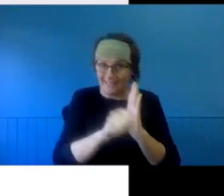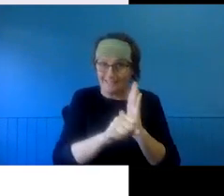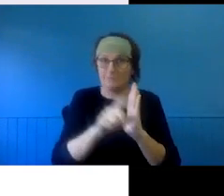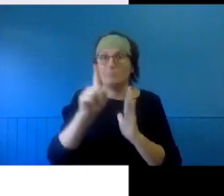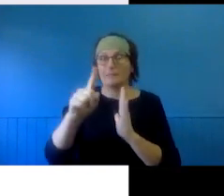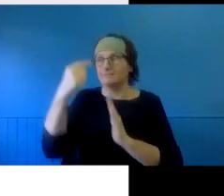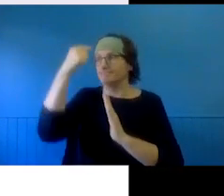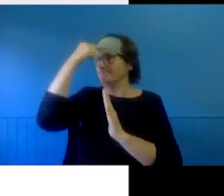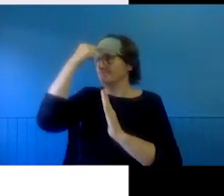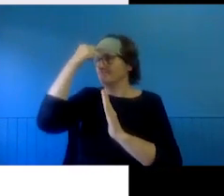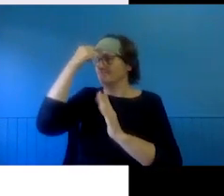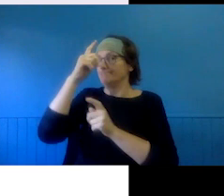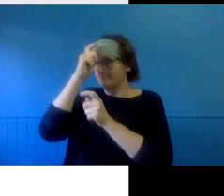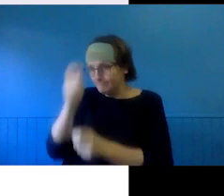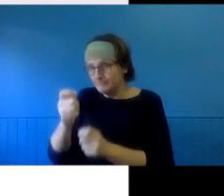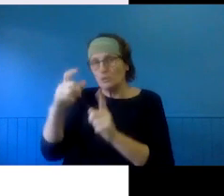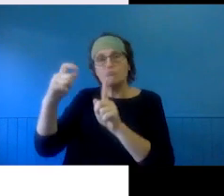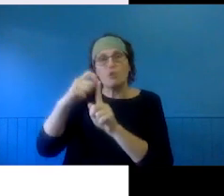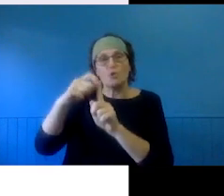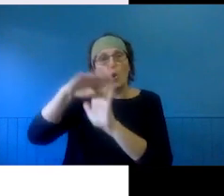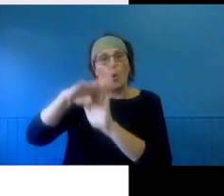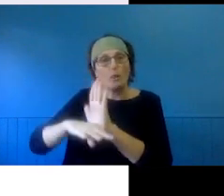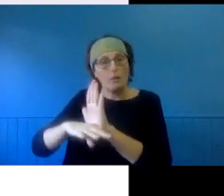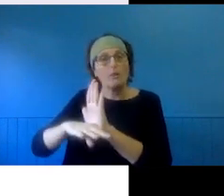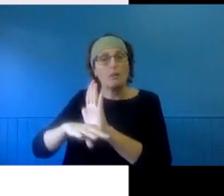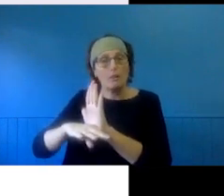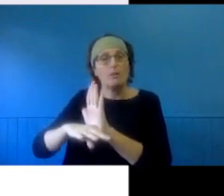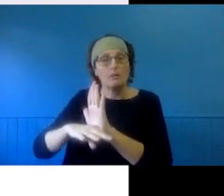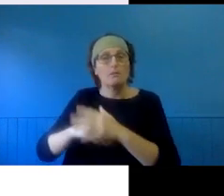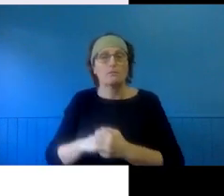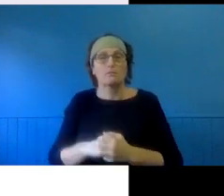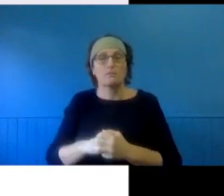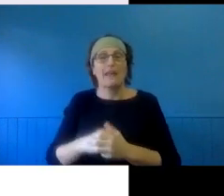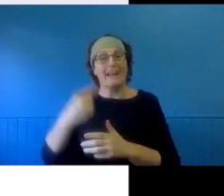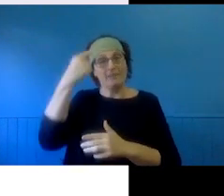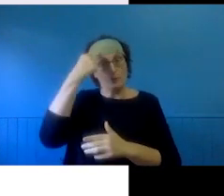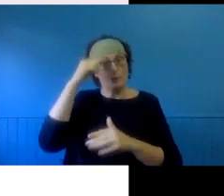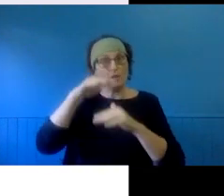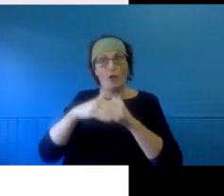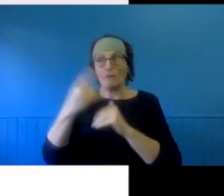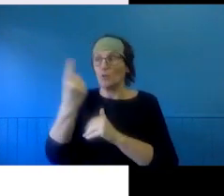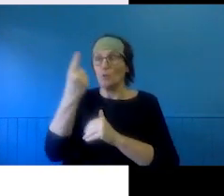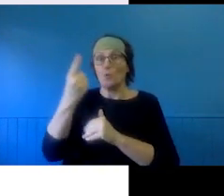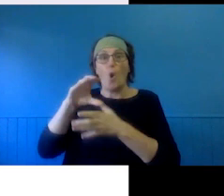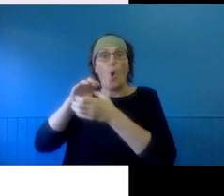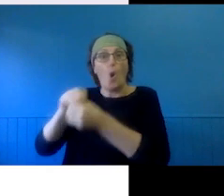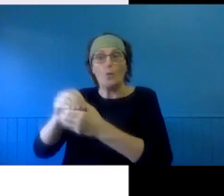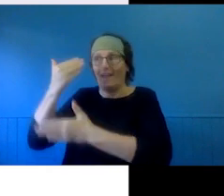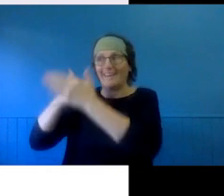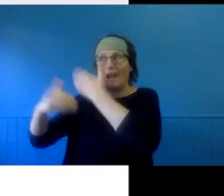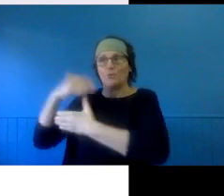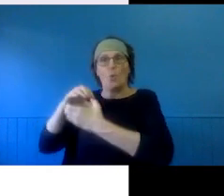protocols, going back to heritage - owners - and asking for permission.